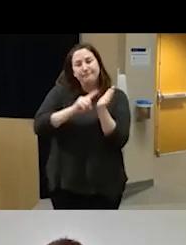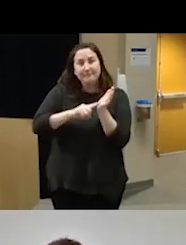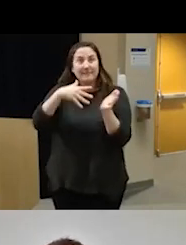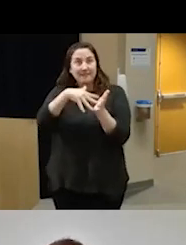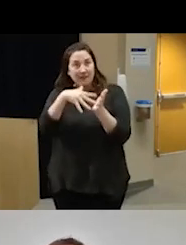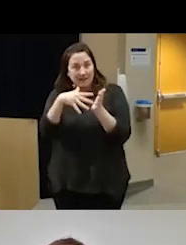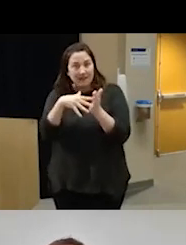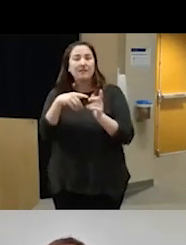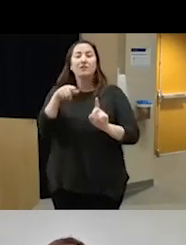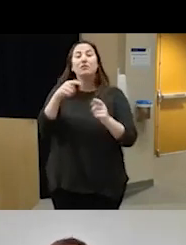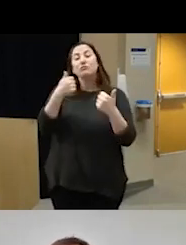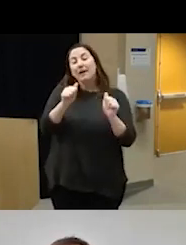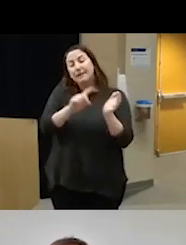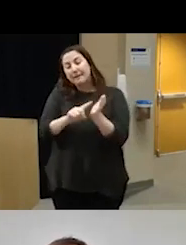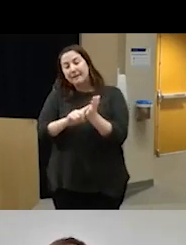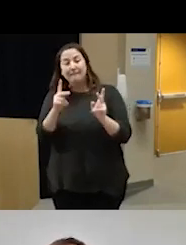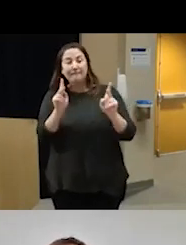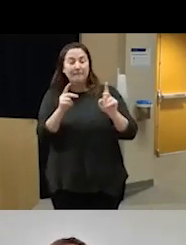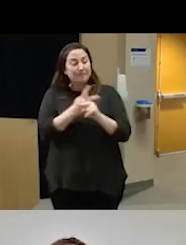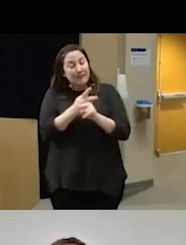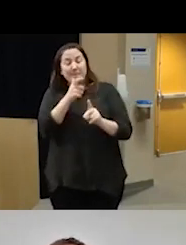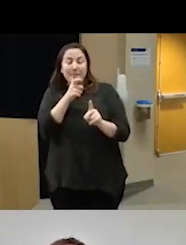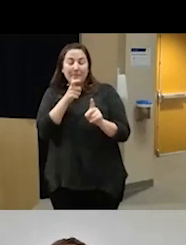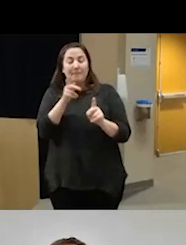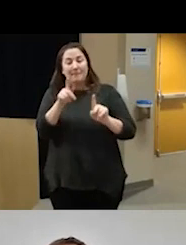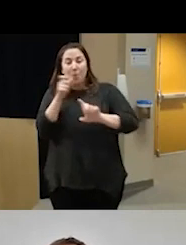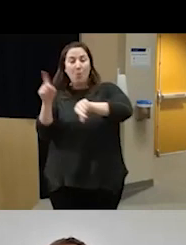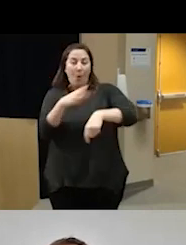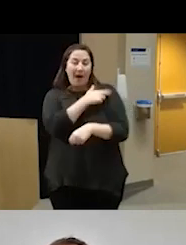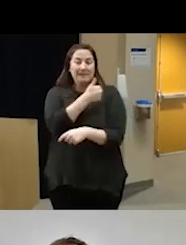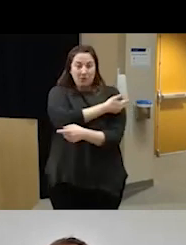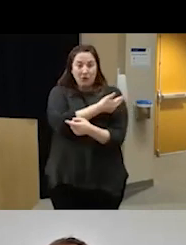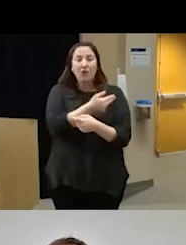Looking at everybody admitted to the hospital and doing careful cardiomedabolic monitoring.